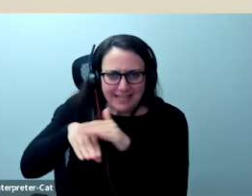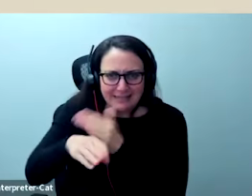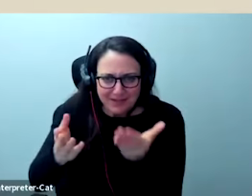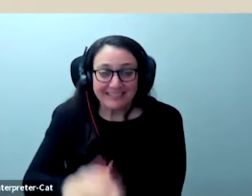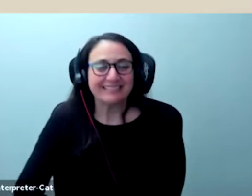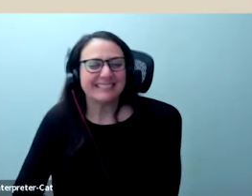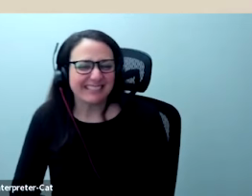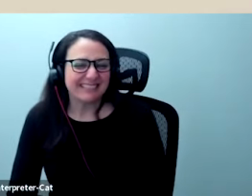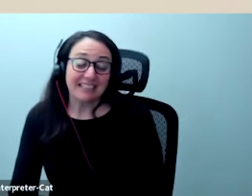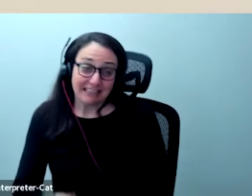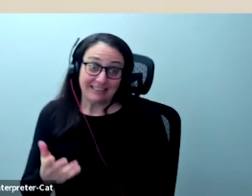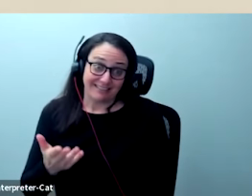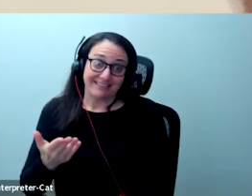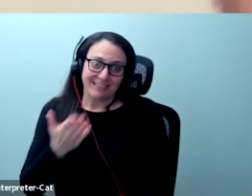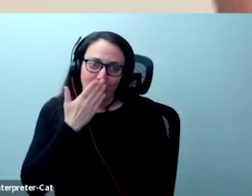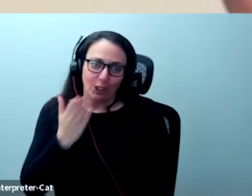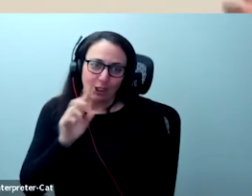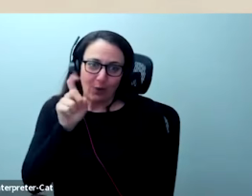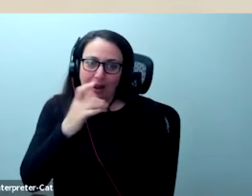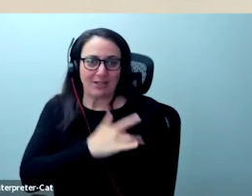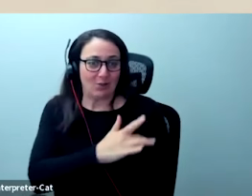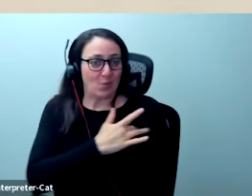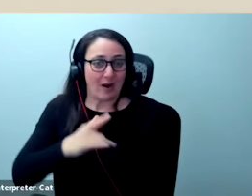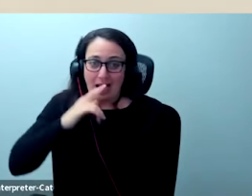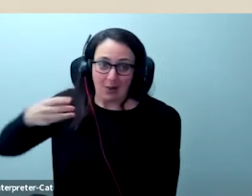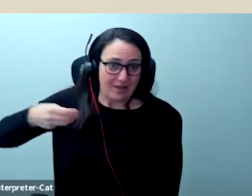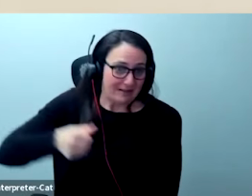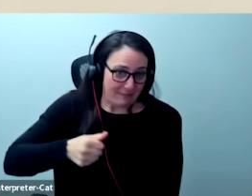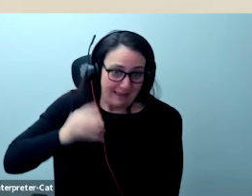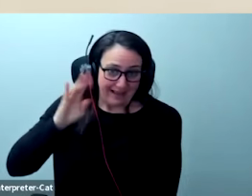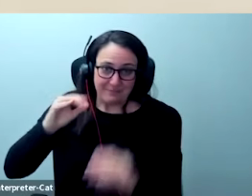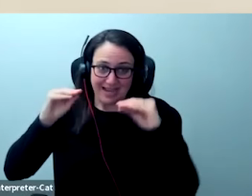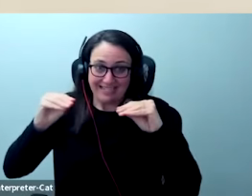So this is a great question and I swear I wasn't paid by Teach Access to say this,